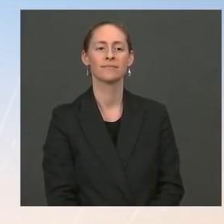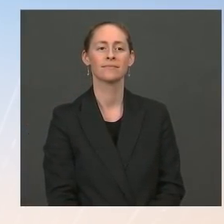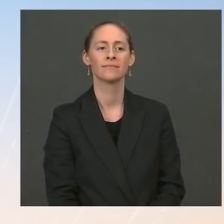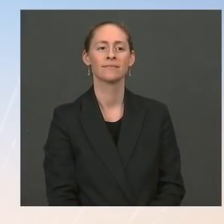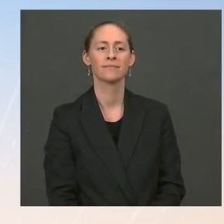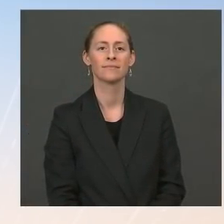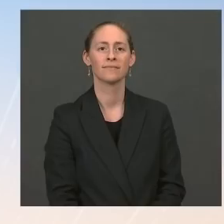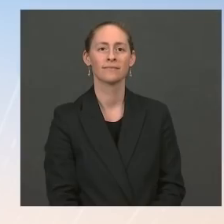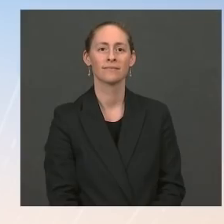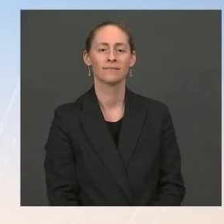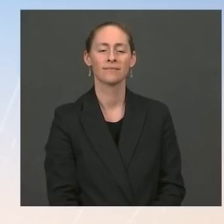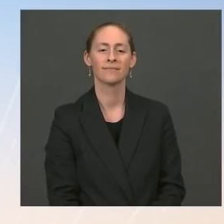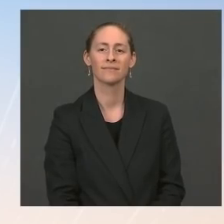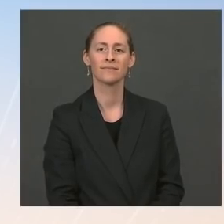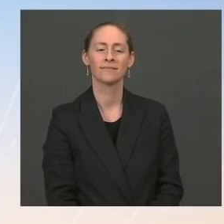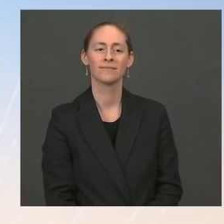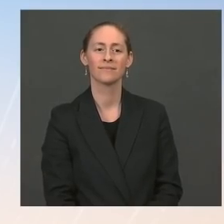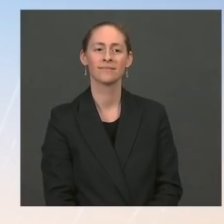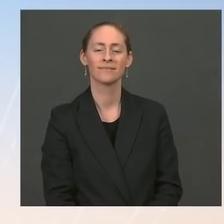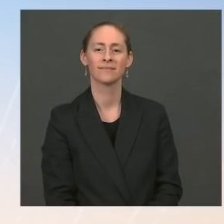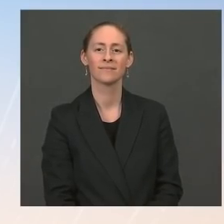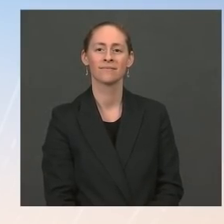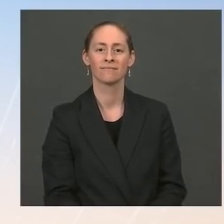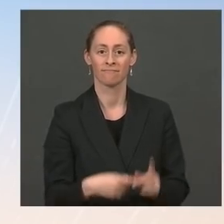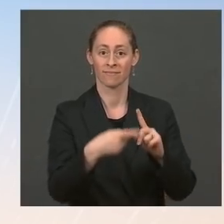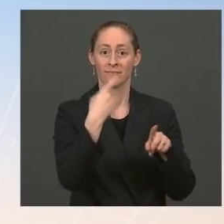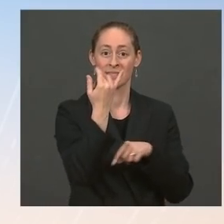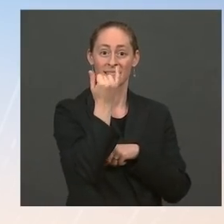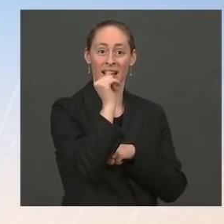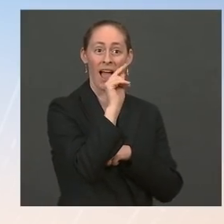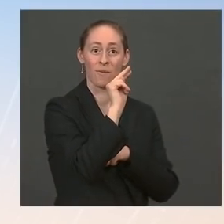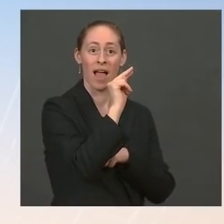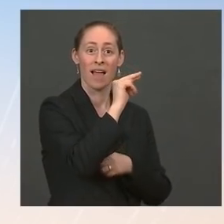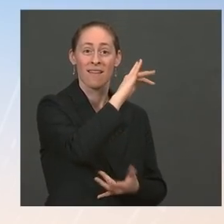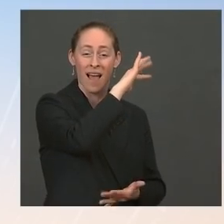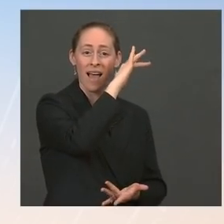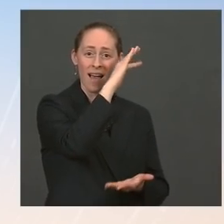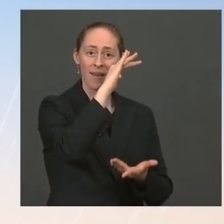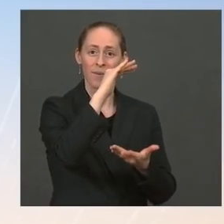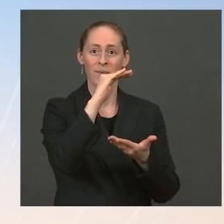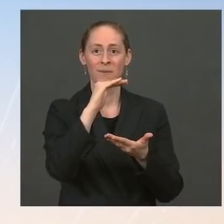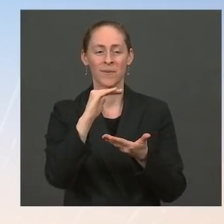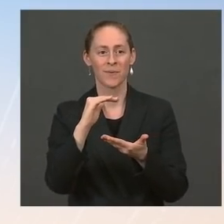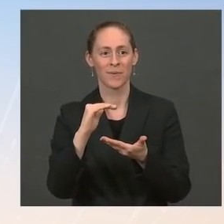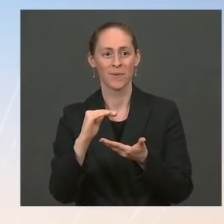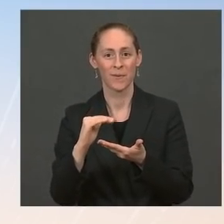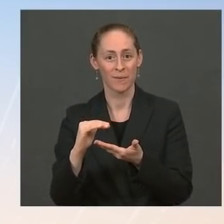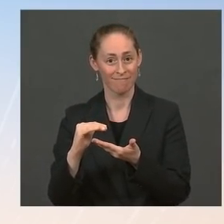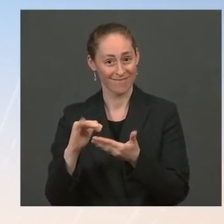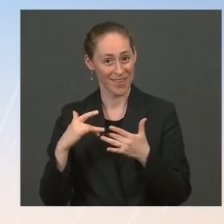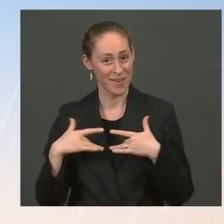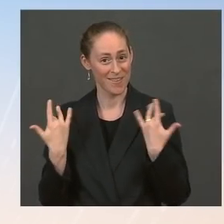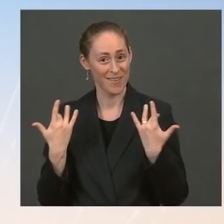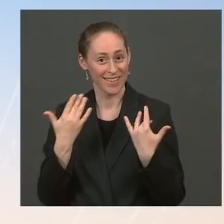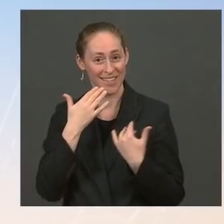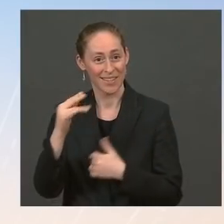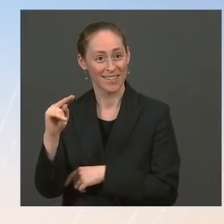since January all the way down over the last several weeks. That's, ultimately, a good sign. And today, in a new report, the OECD confirmed